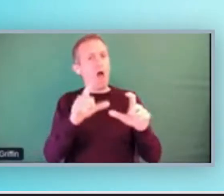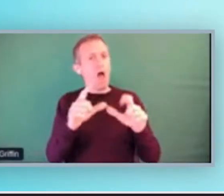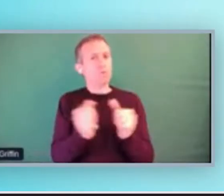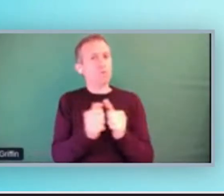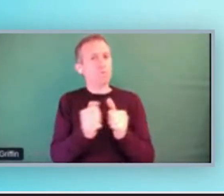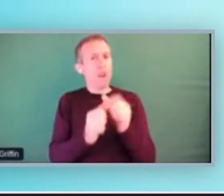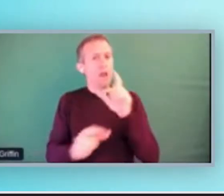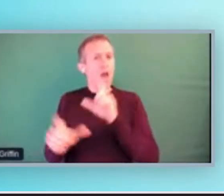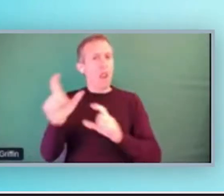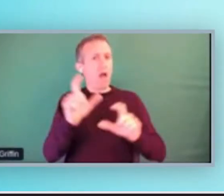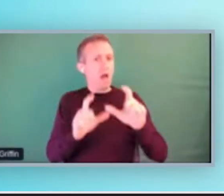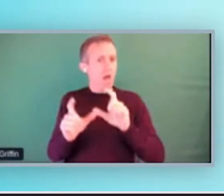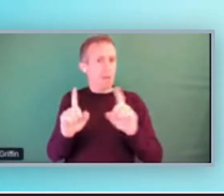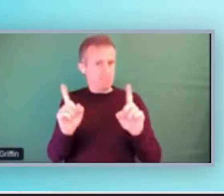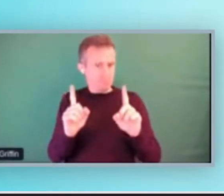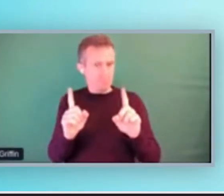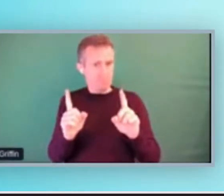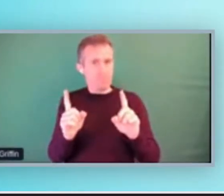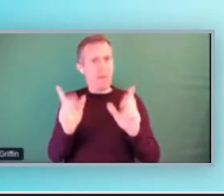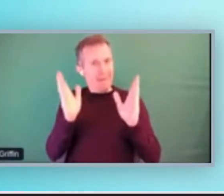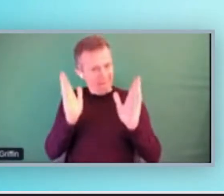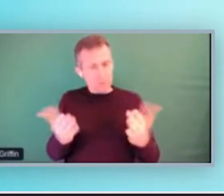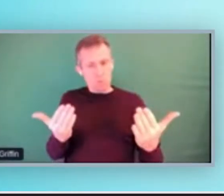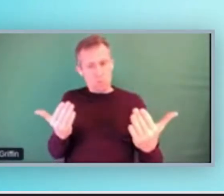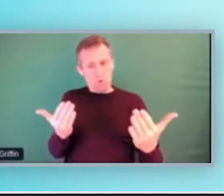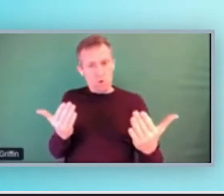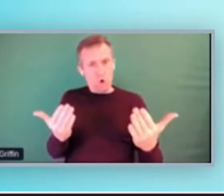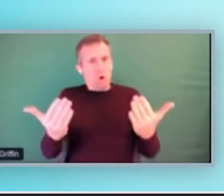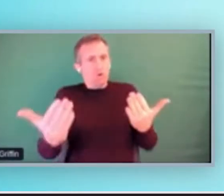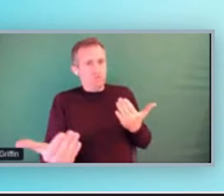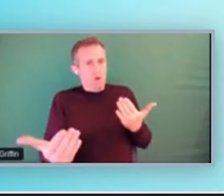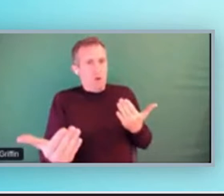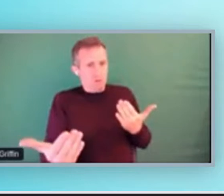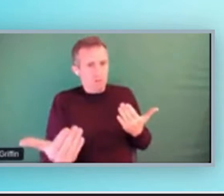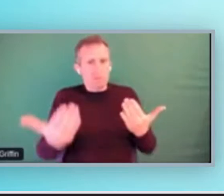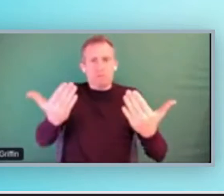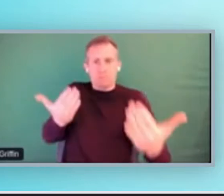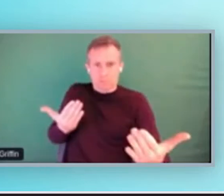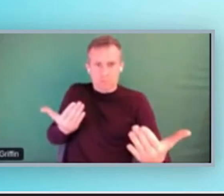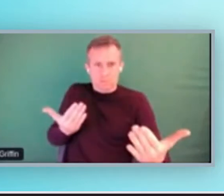Insufficient colour contrast is the most prevalent issue reported in the WebAIM million.